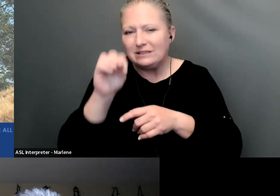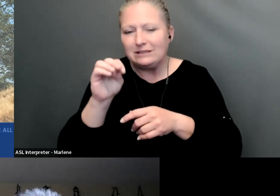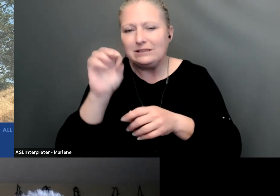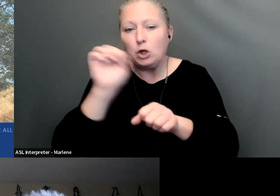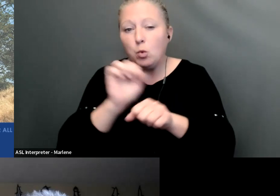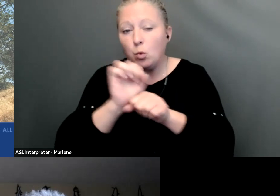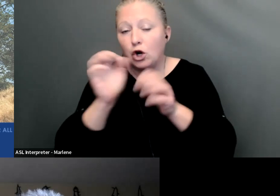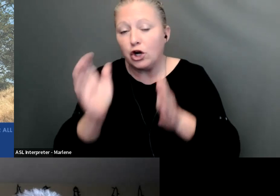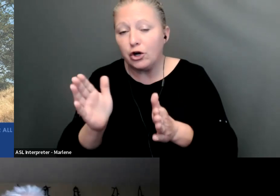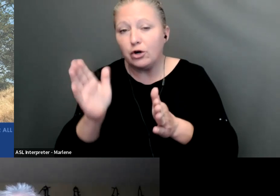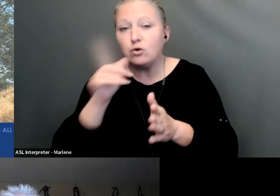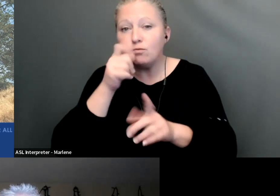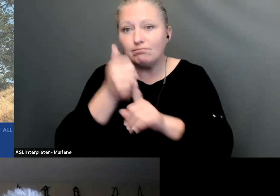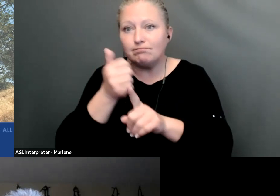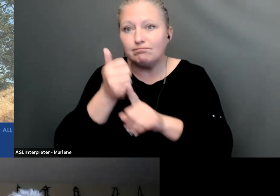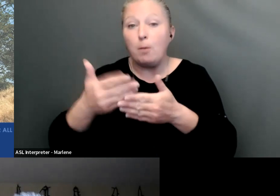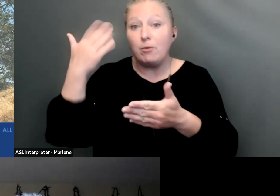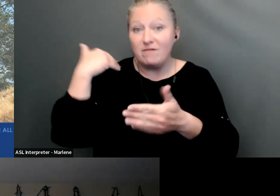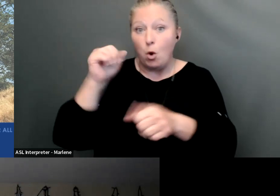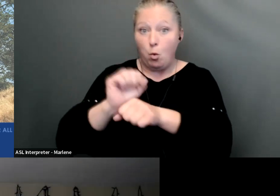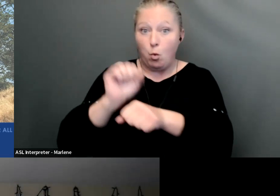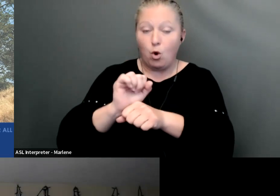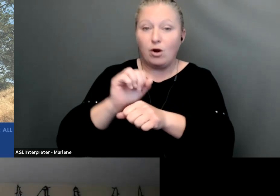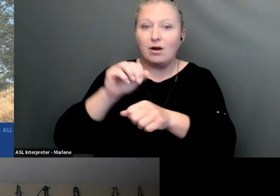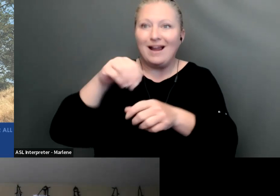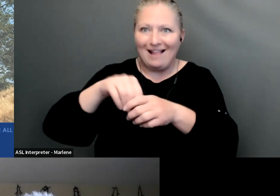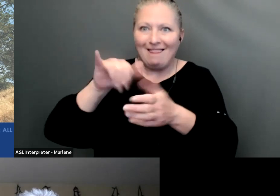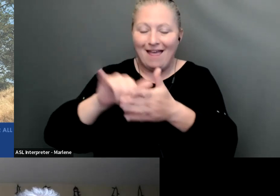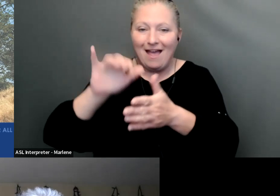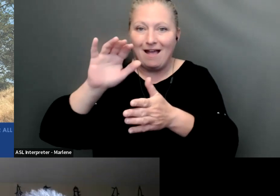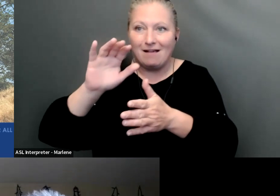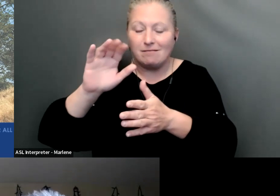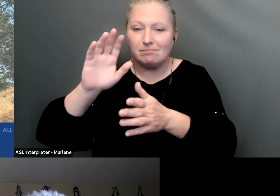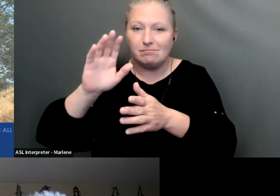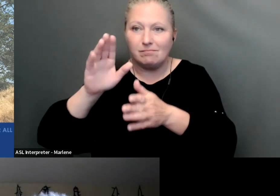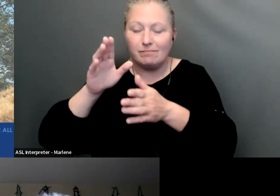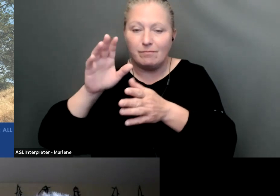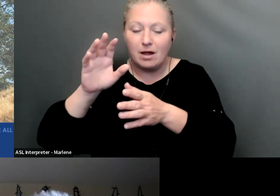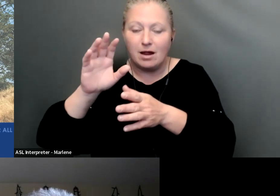workers that were previously working in the industry and for one reason or the other lost